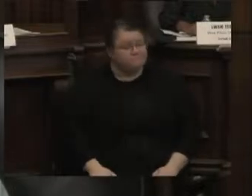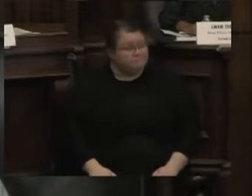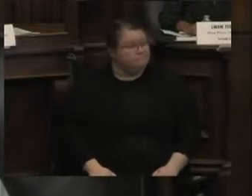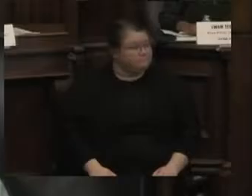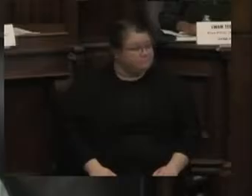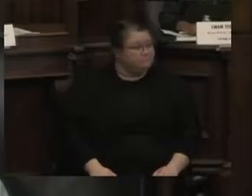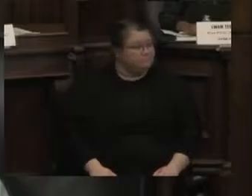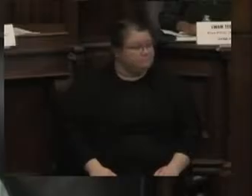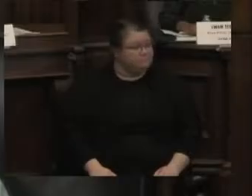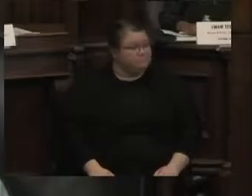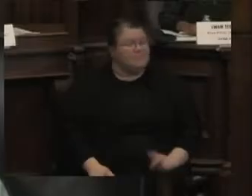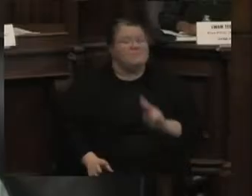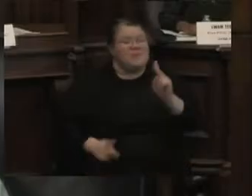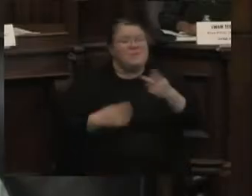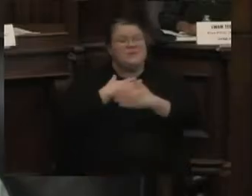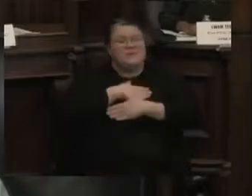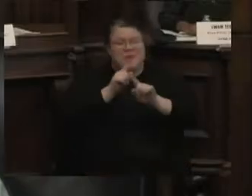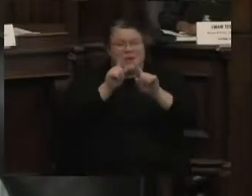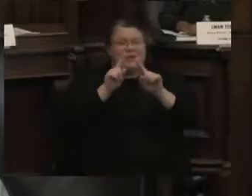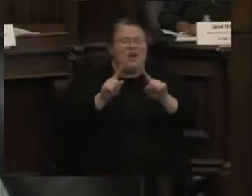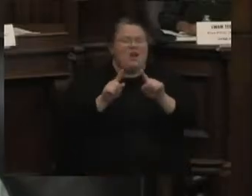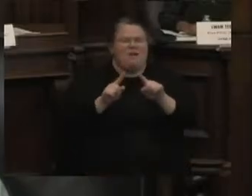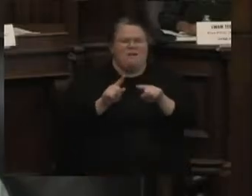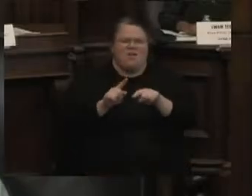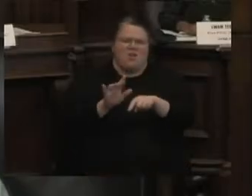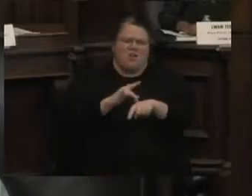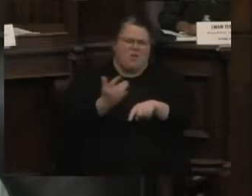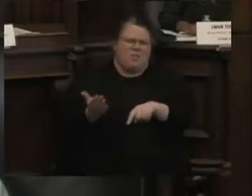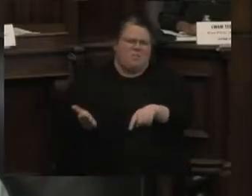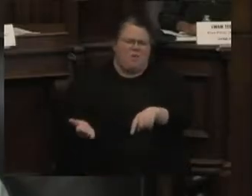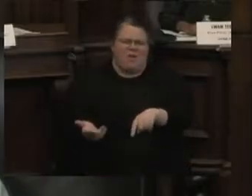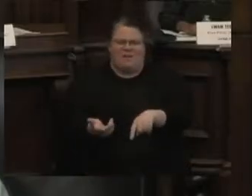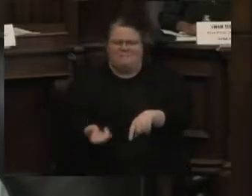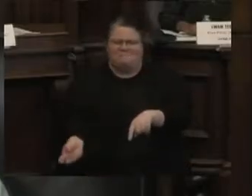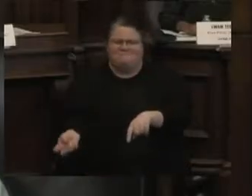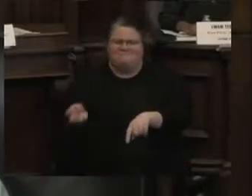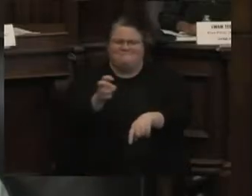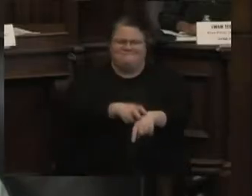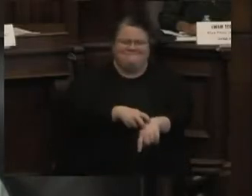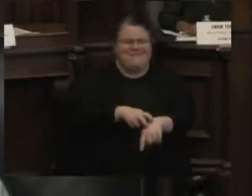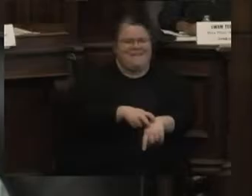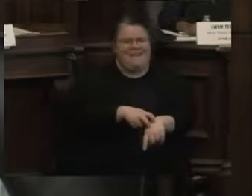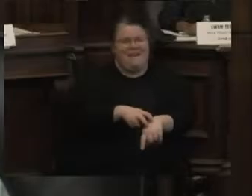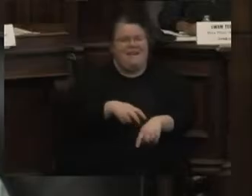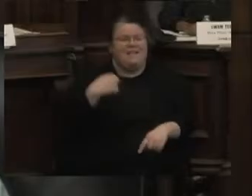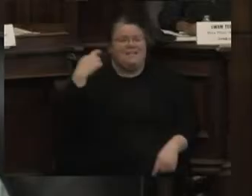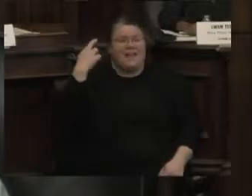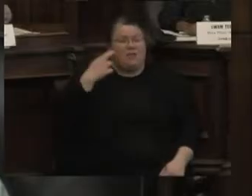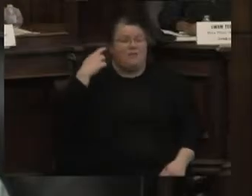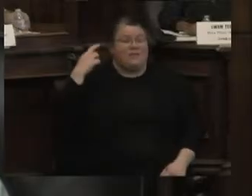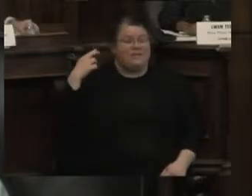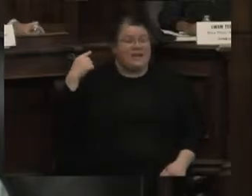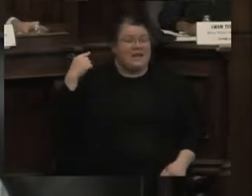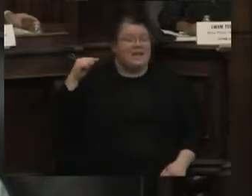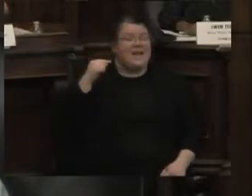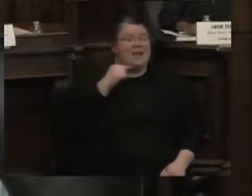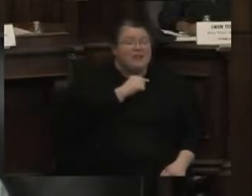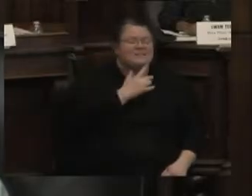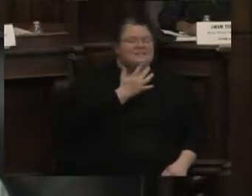every Saturday, yes. For those of public market enthusiasts